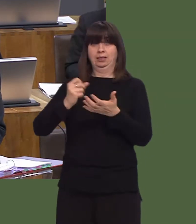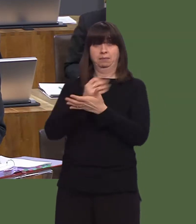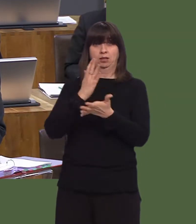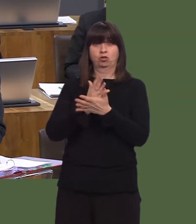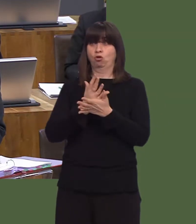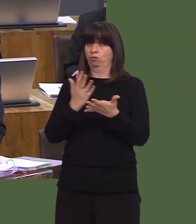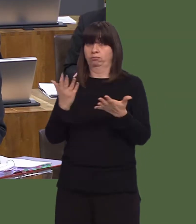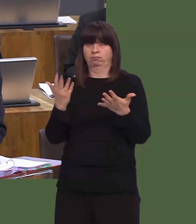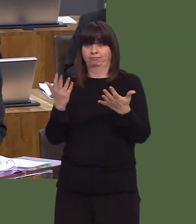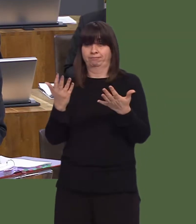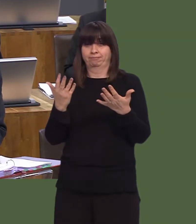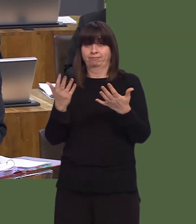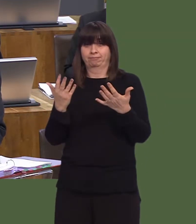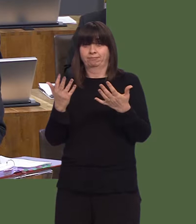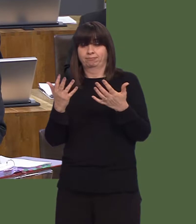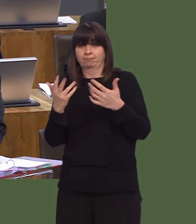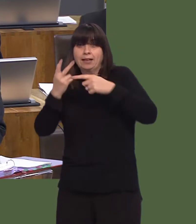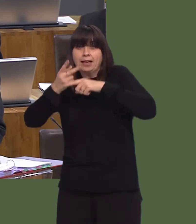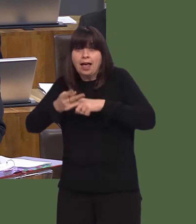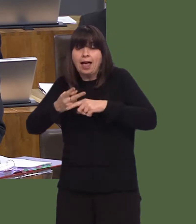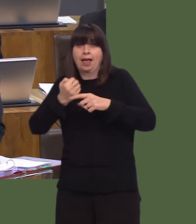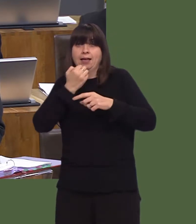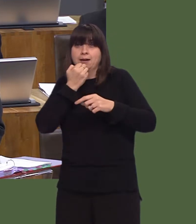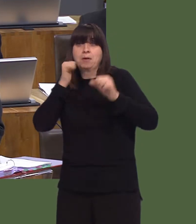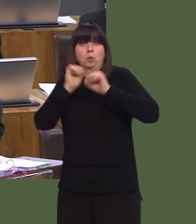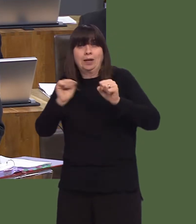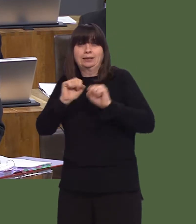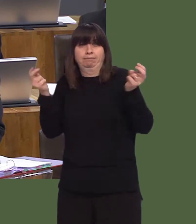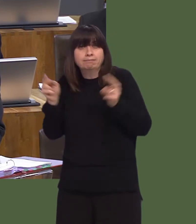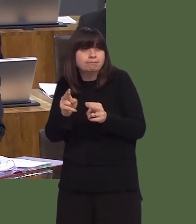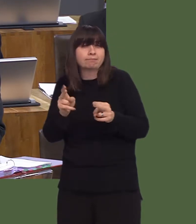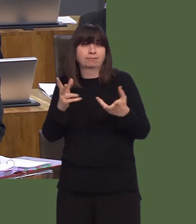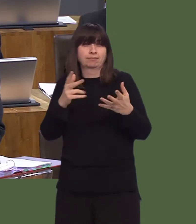continue to go down and, of course, to make sure that you have staff like physiotherapists,